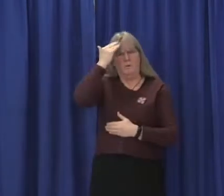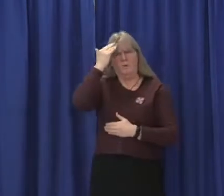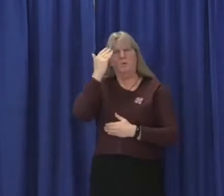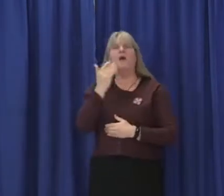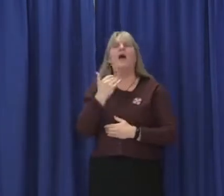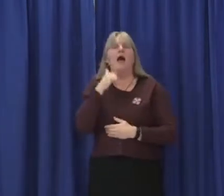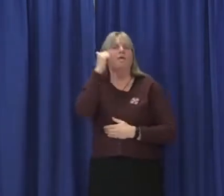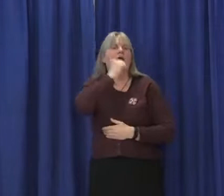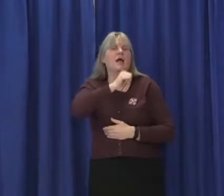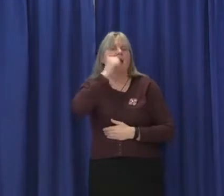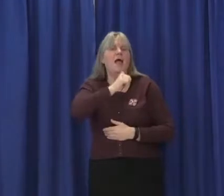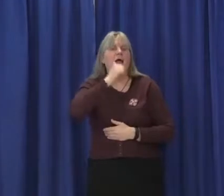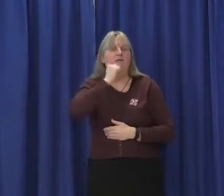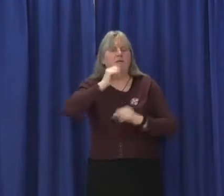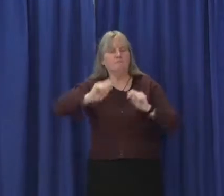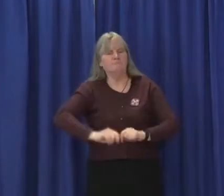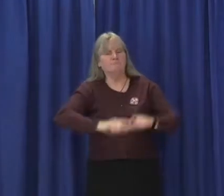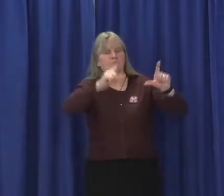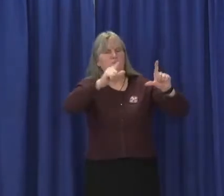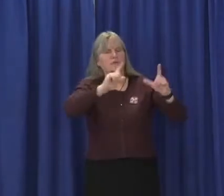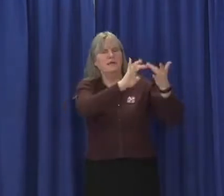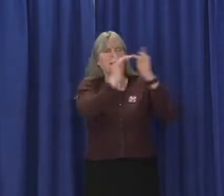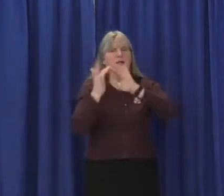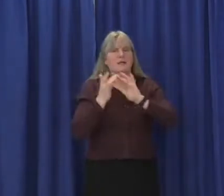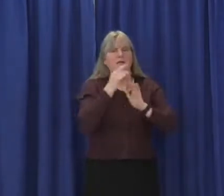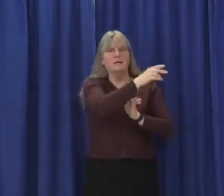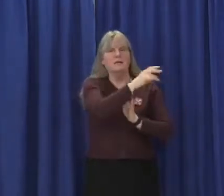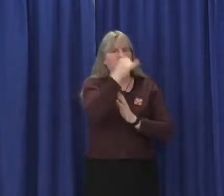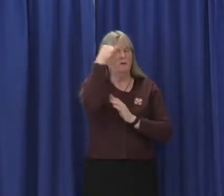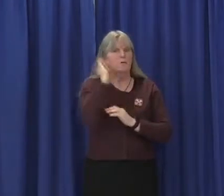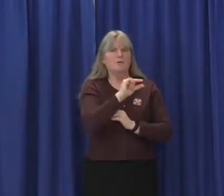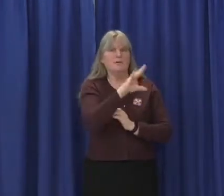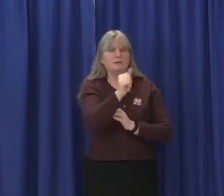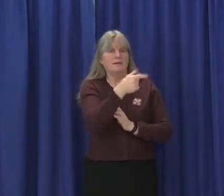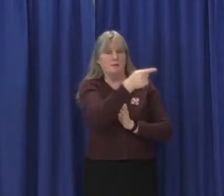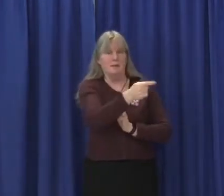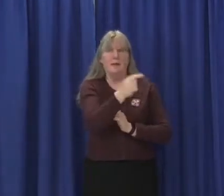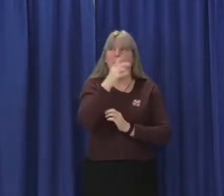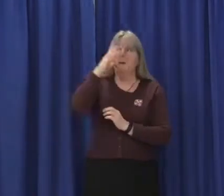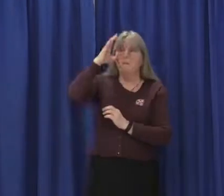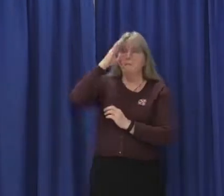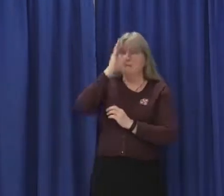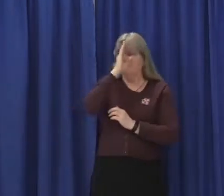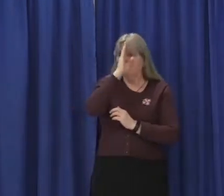snapshot of the school situation on yukon.ca. Parents will be informed directly of any changes to